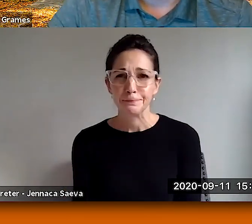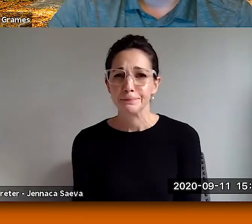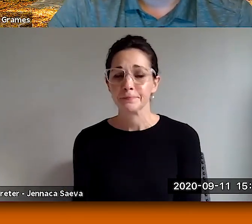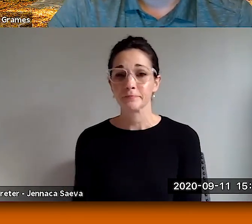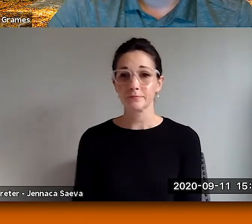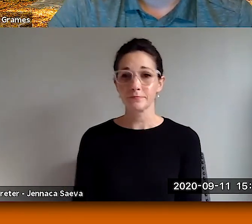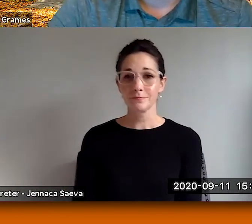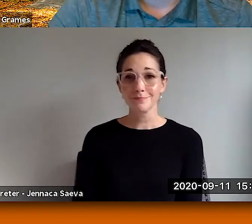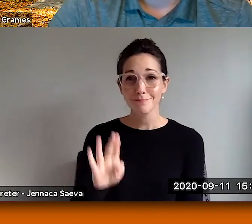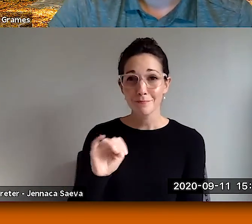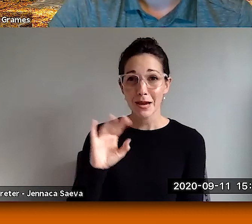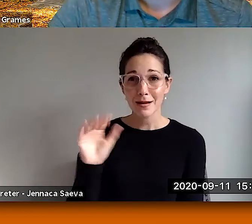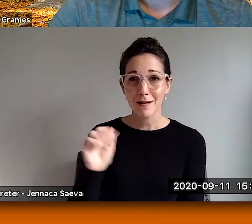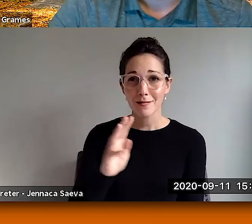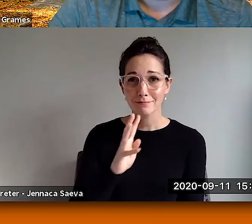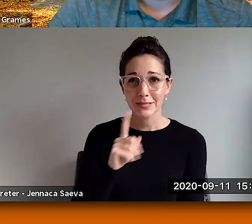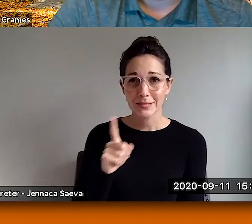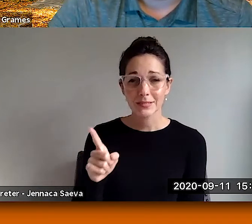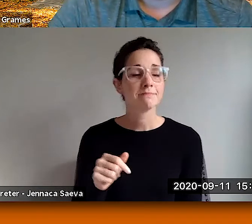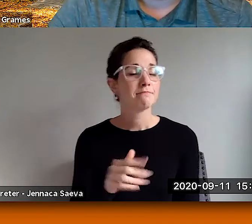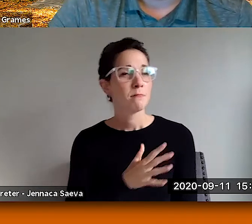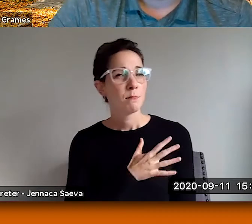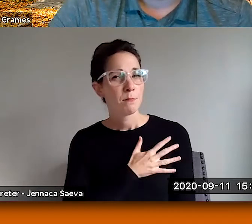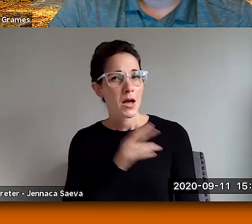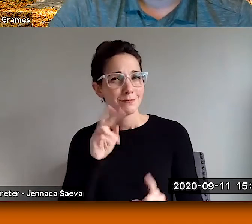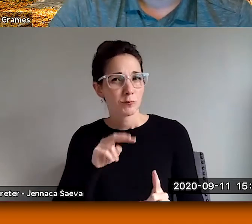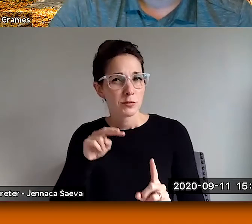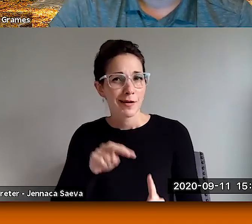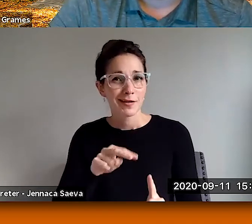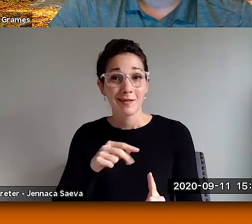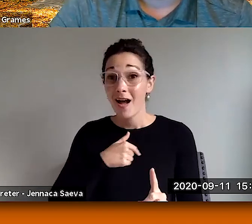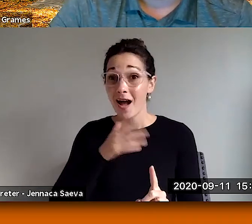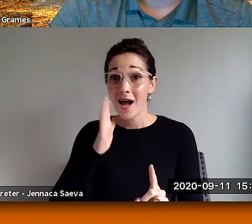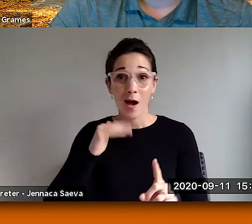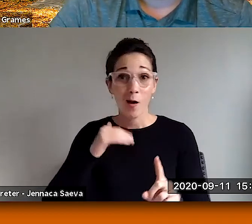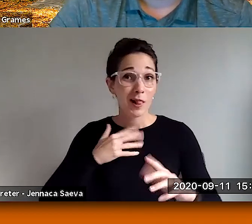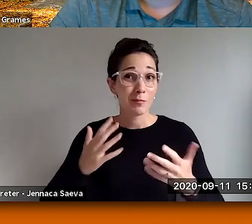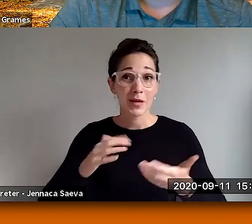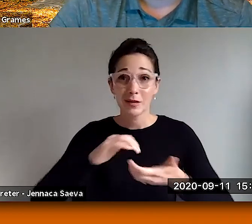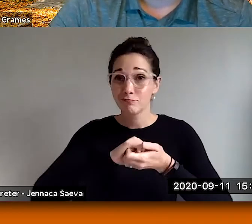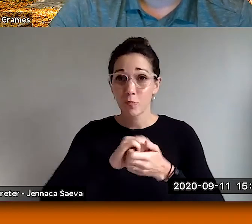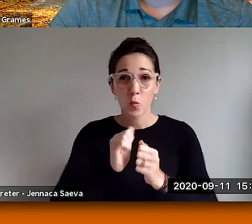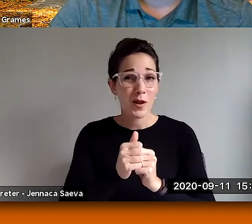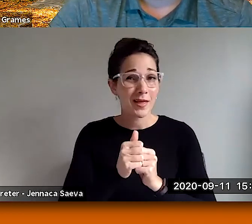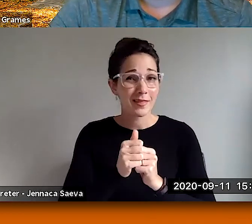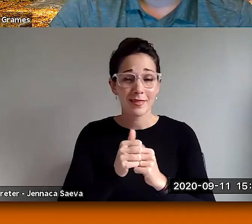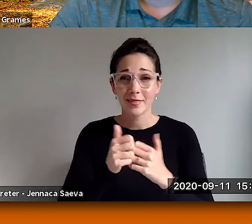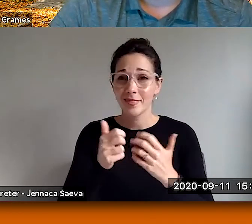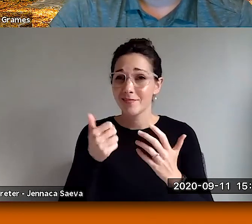From my perspective, usually, I would just work with any sort of financial liaison.